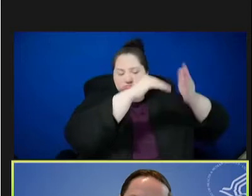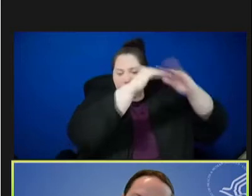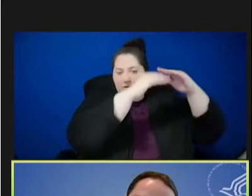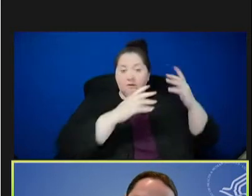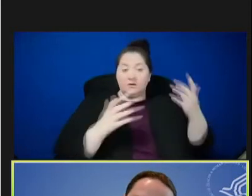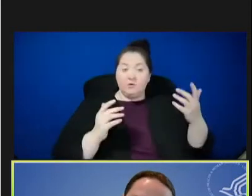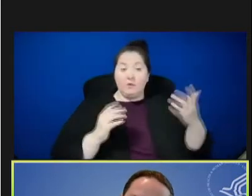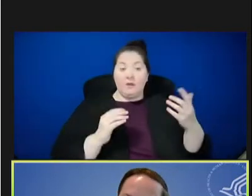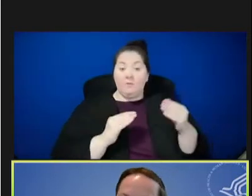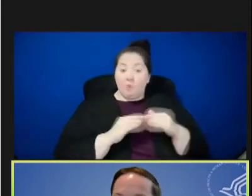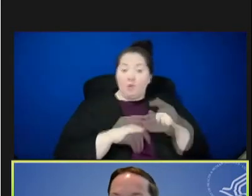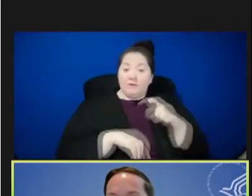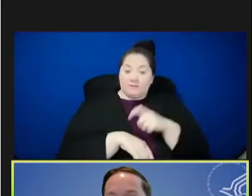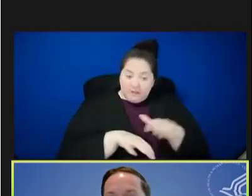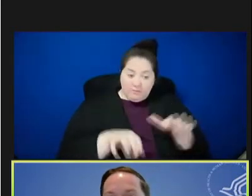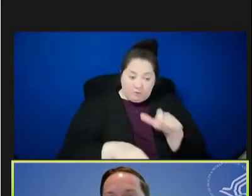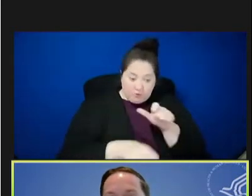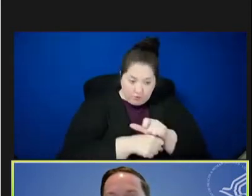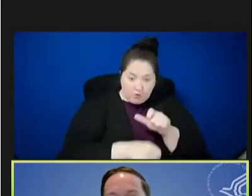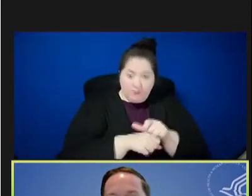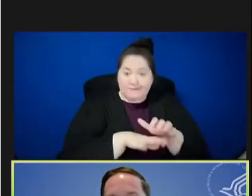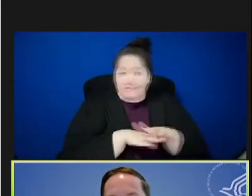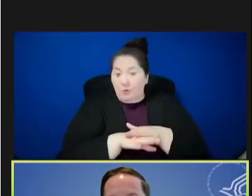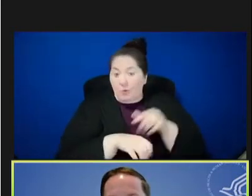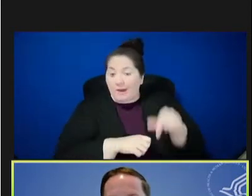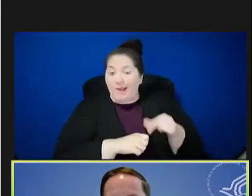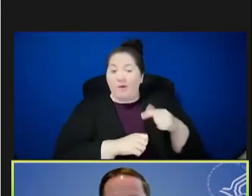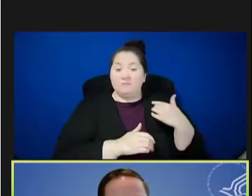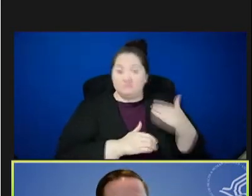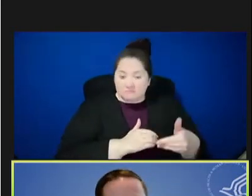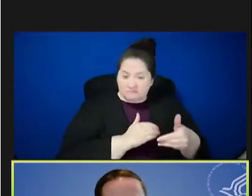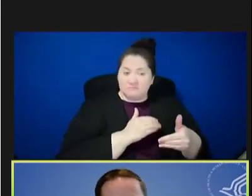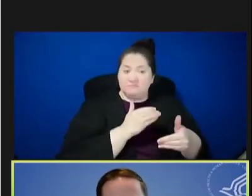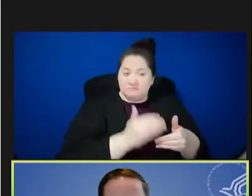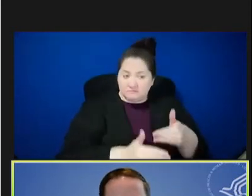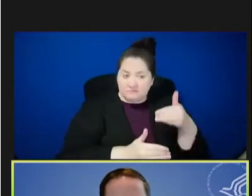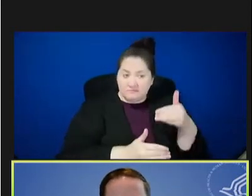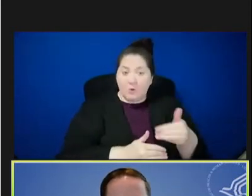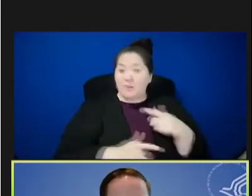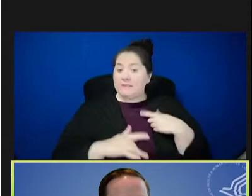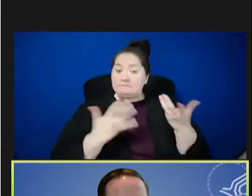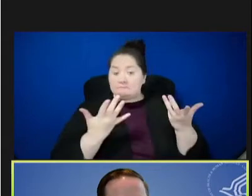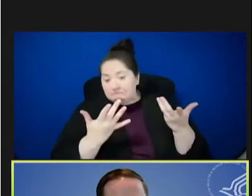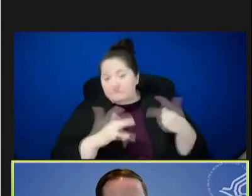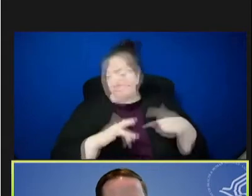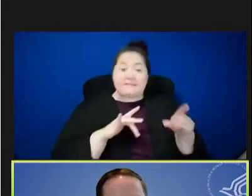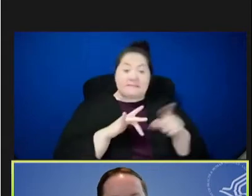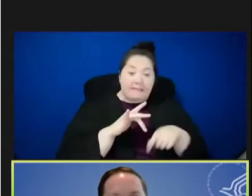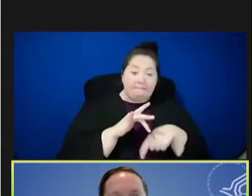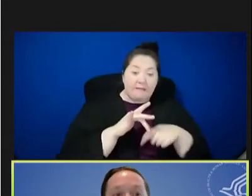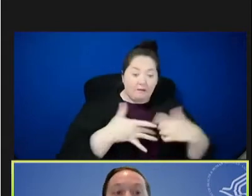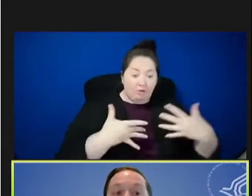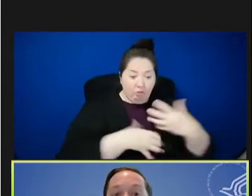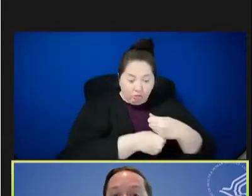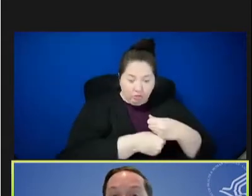to do the work we're doing, we can skip stuff and make an abbreviated job of it, or we can adopt new